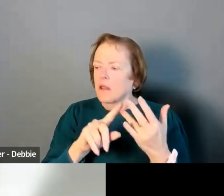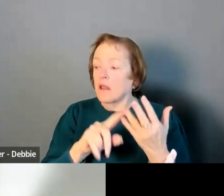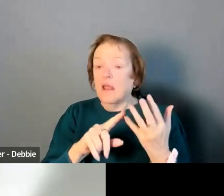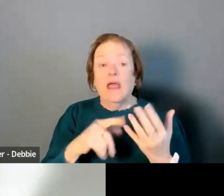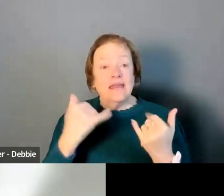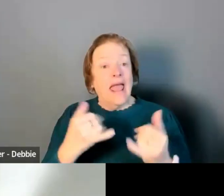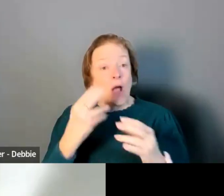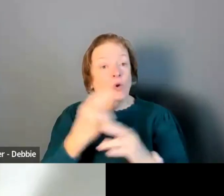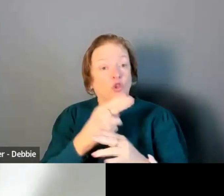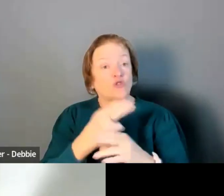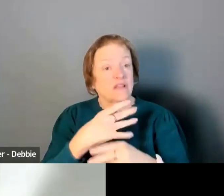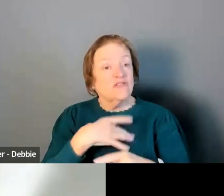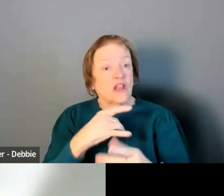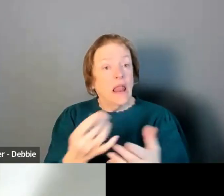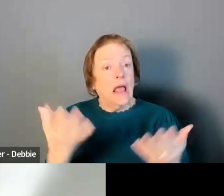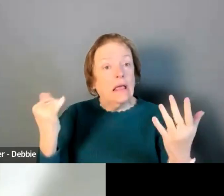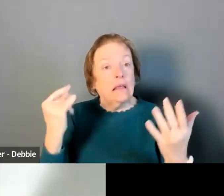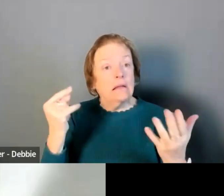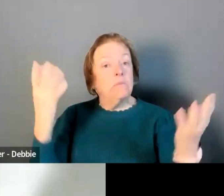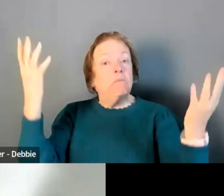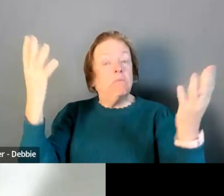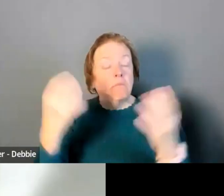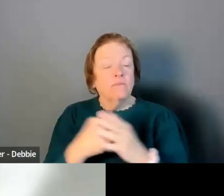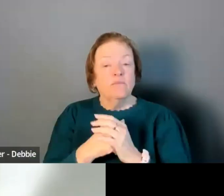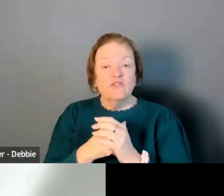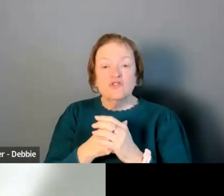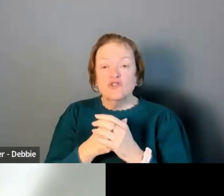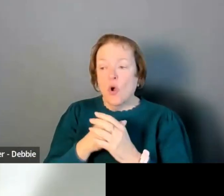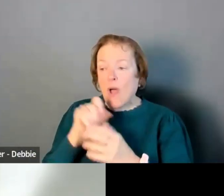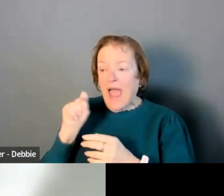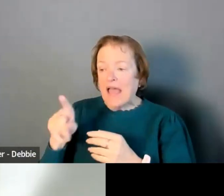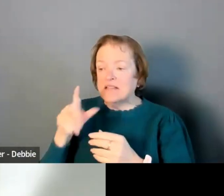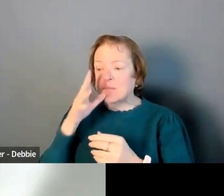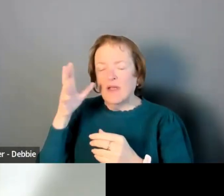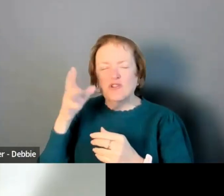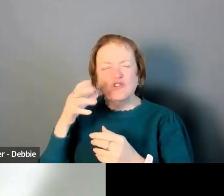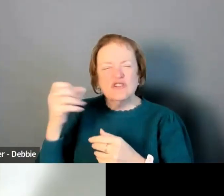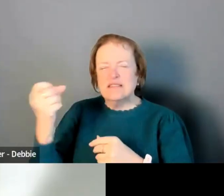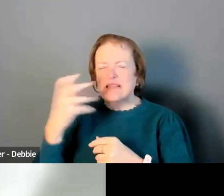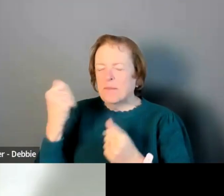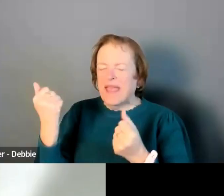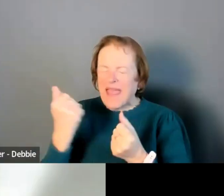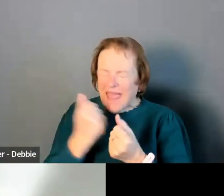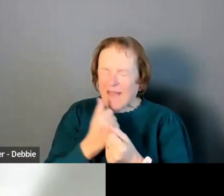So, ask the parents, and if they do not know, say, send me every single thing that you got at that appointment. Just send it into school.